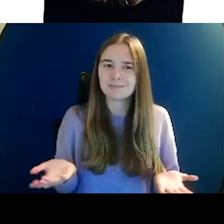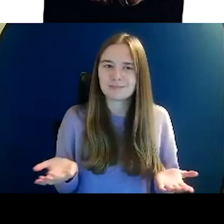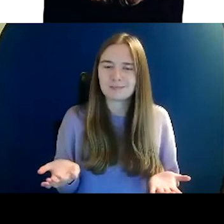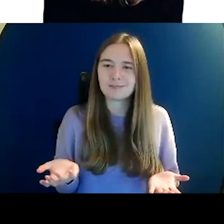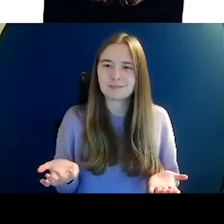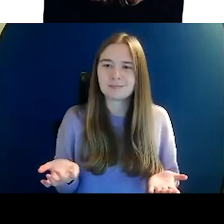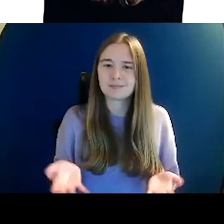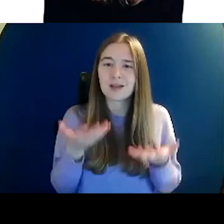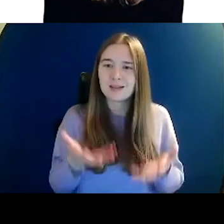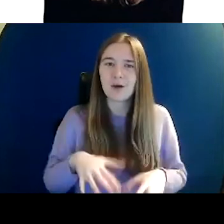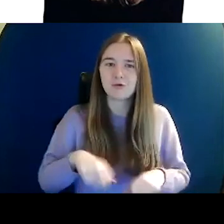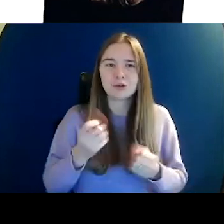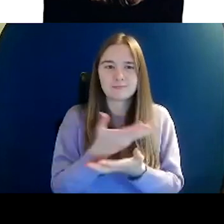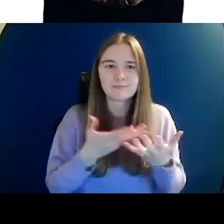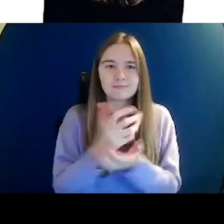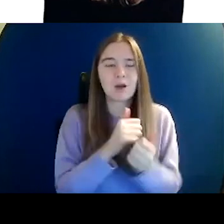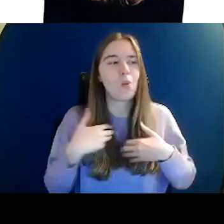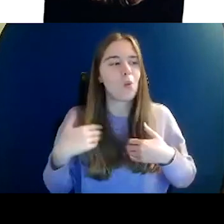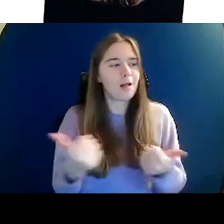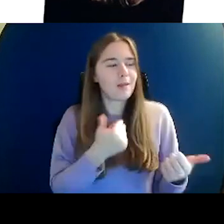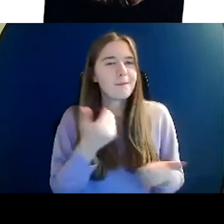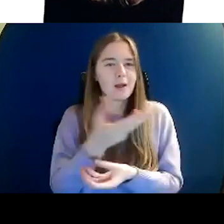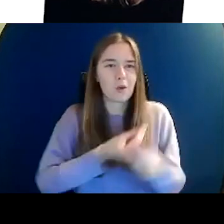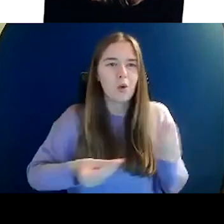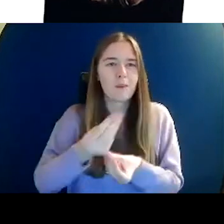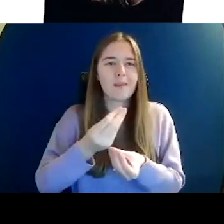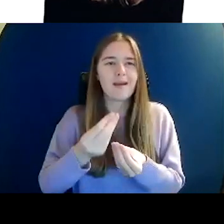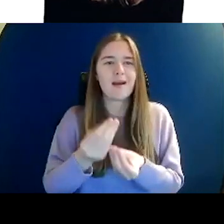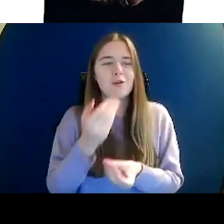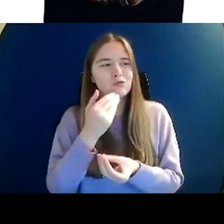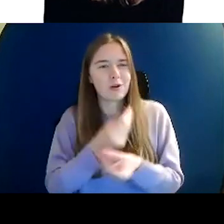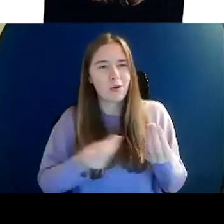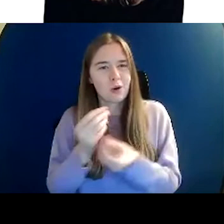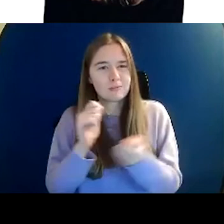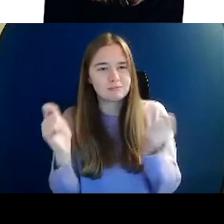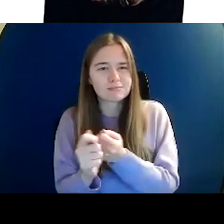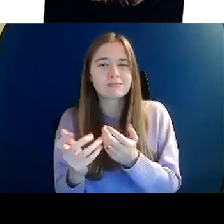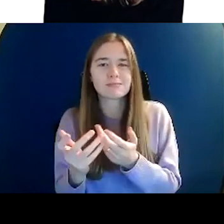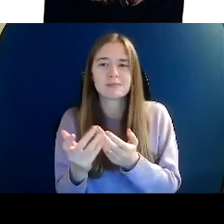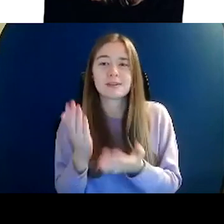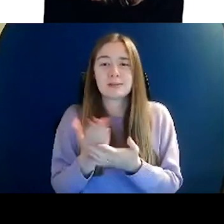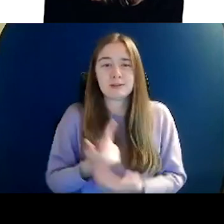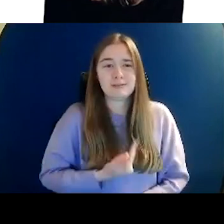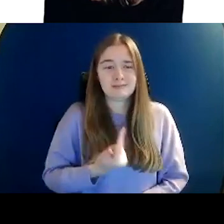just talking about a well-being economy, about a just and green economy, particularly having, being someone who kind of came of age